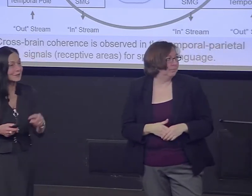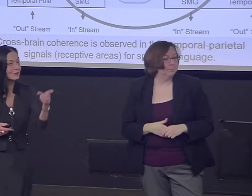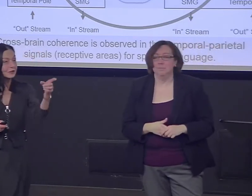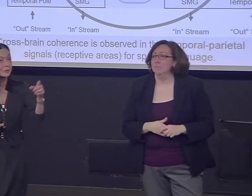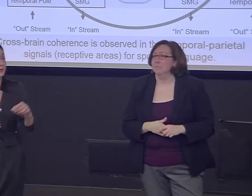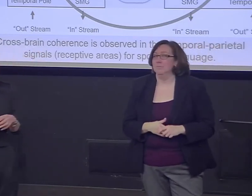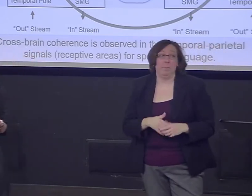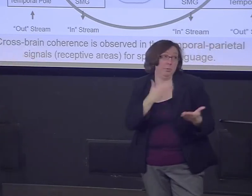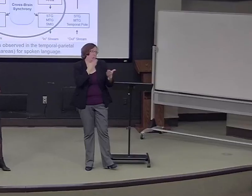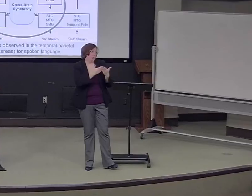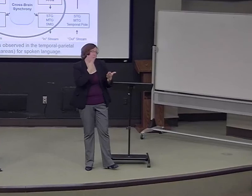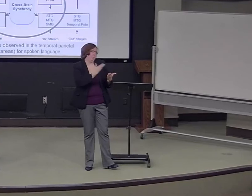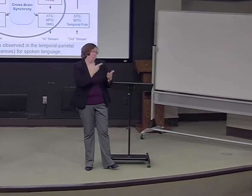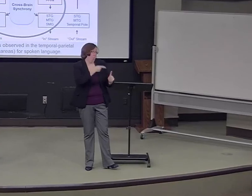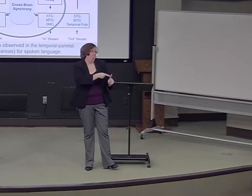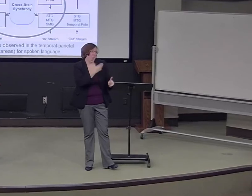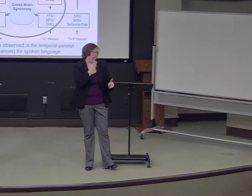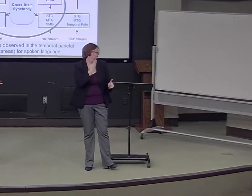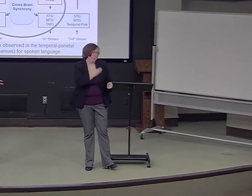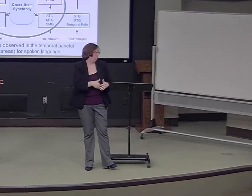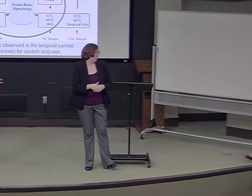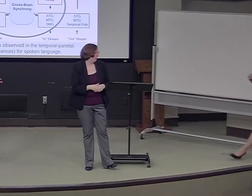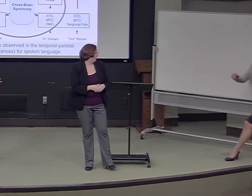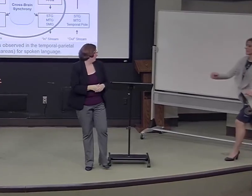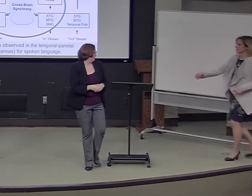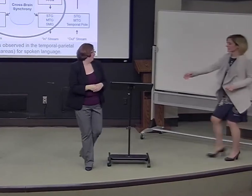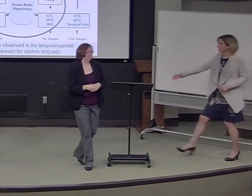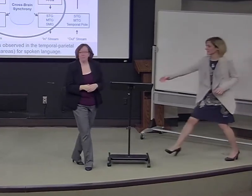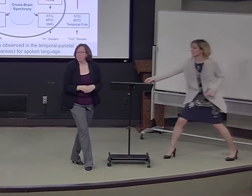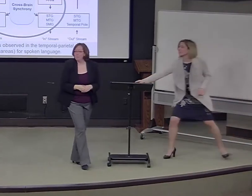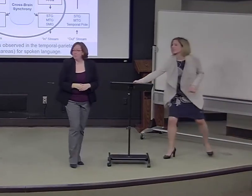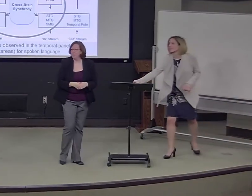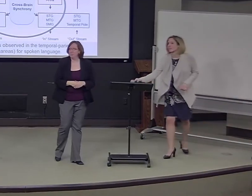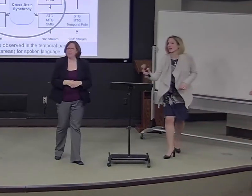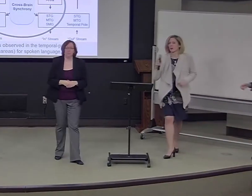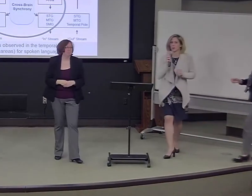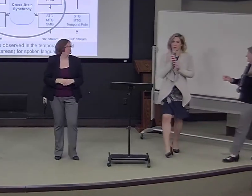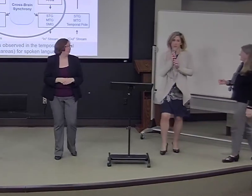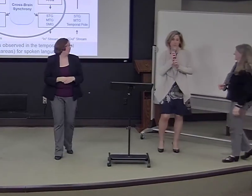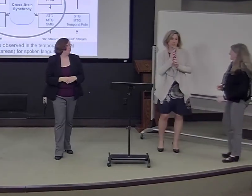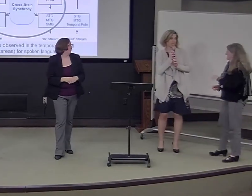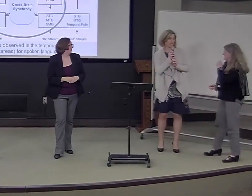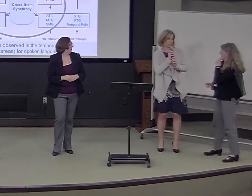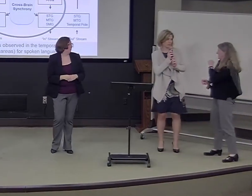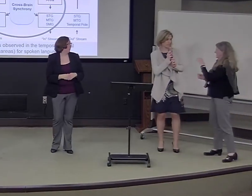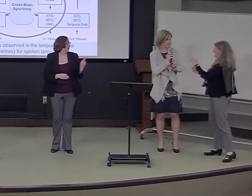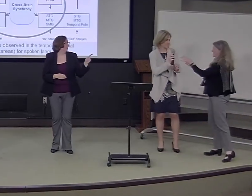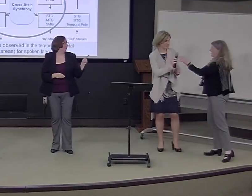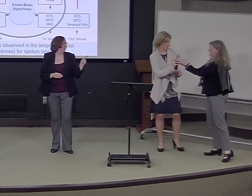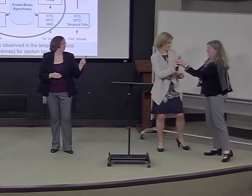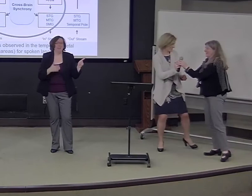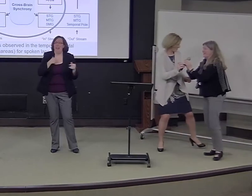Now that's a really good point, thank you. Okay, we're taking our last question.